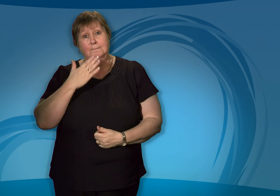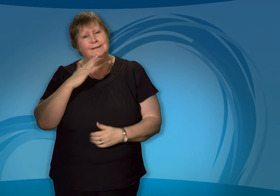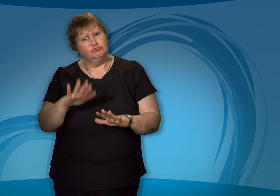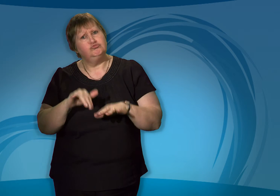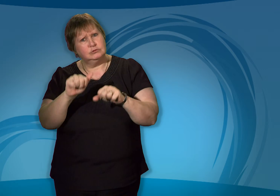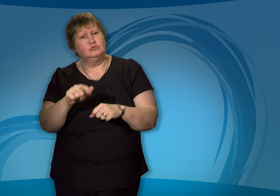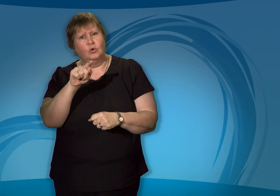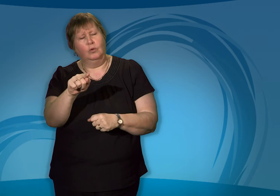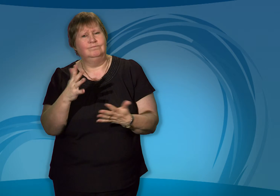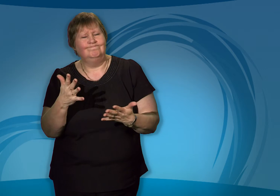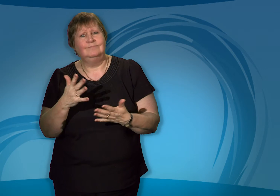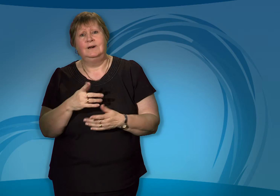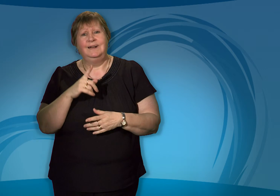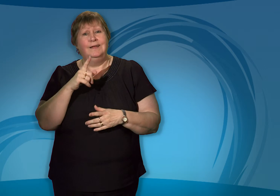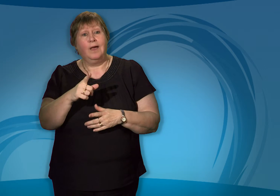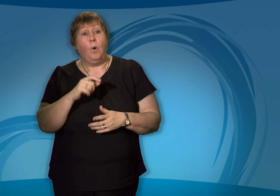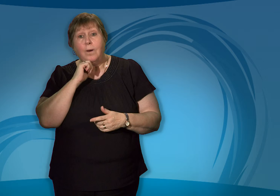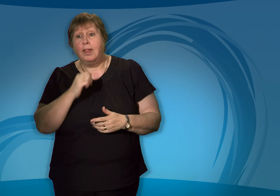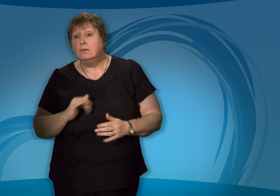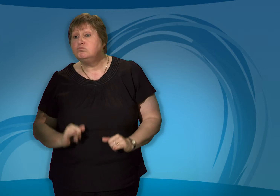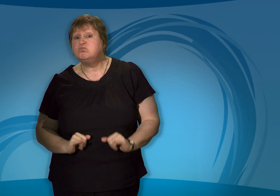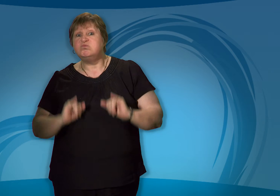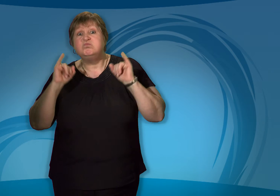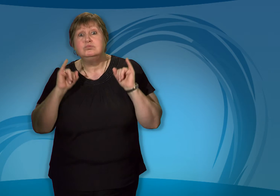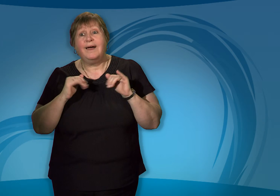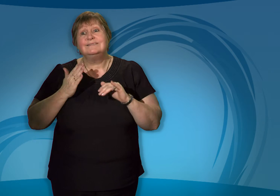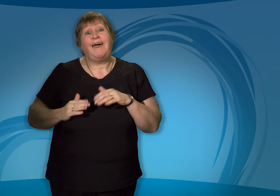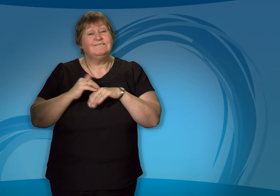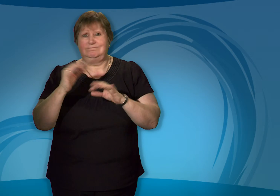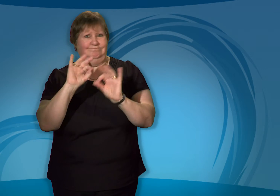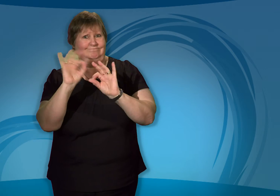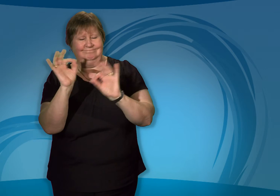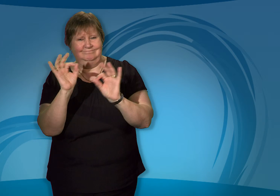Please be reassured that you are unlikely to have any serious side-effects.